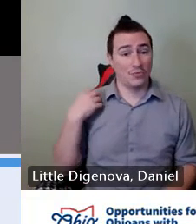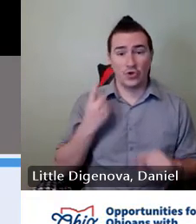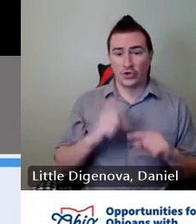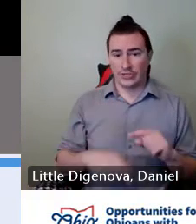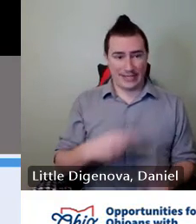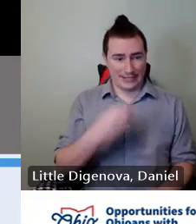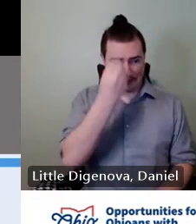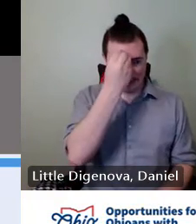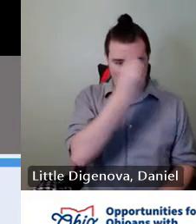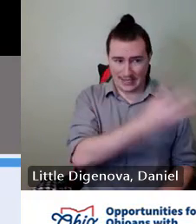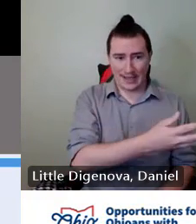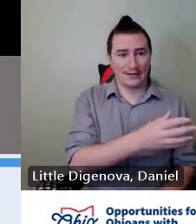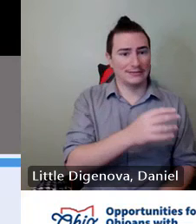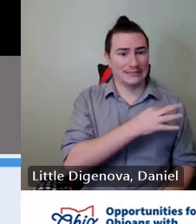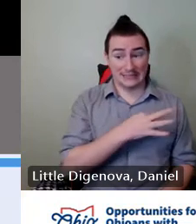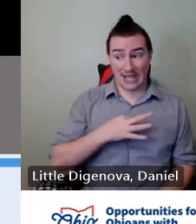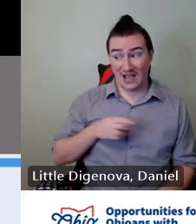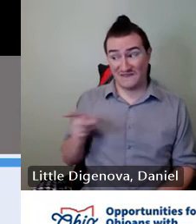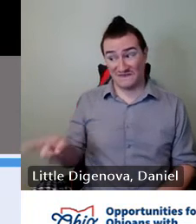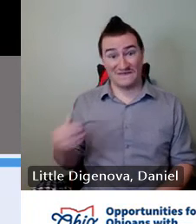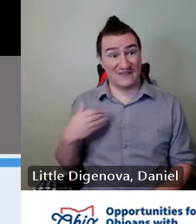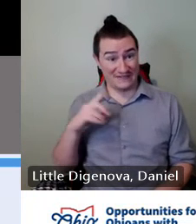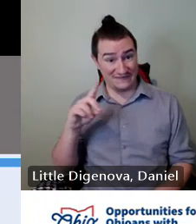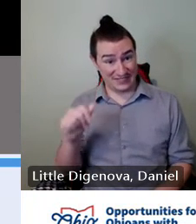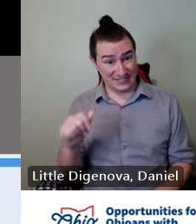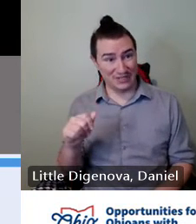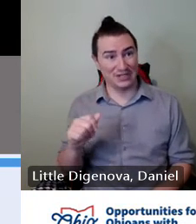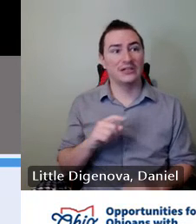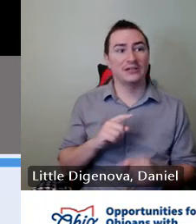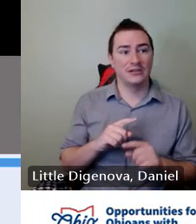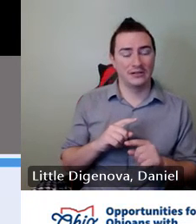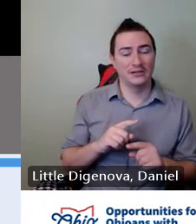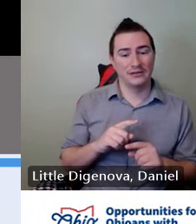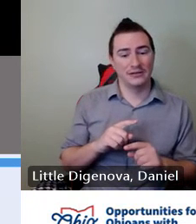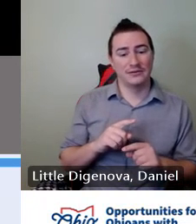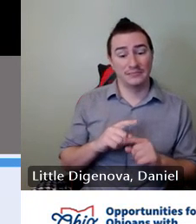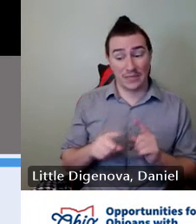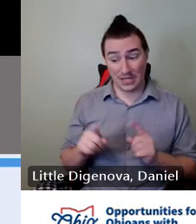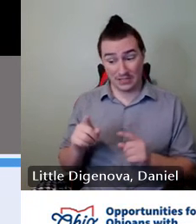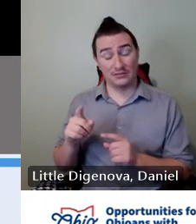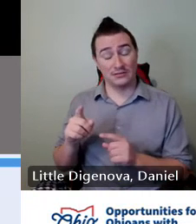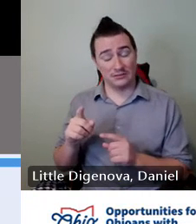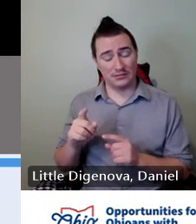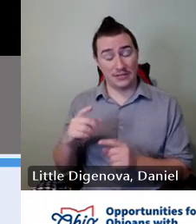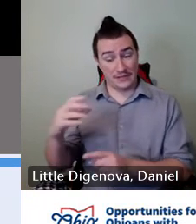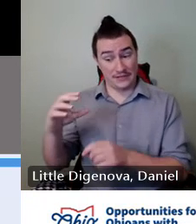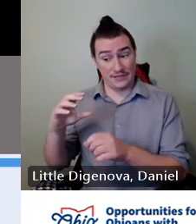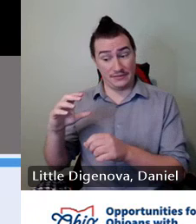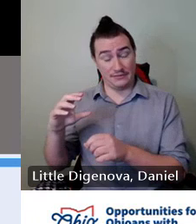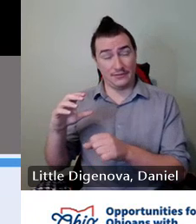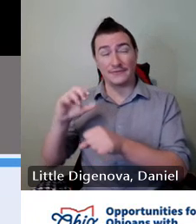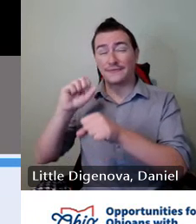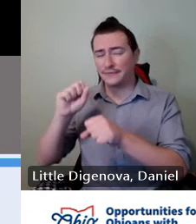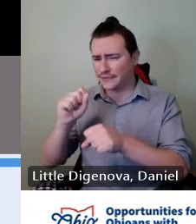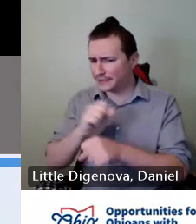The employee may choose to disclose with their coworkers. When the employer and the employee are in the interactive process,